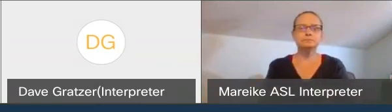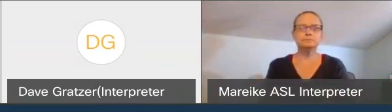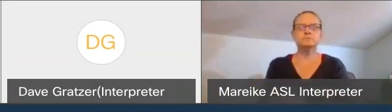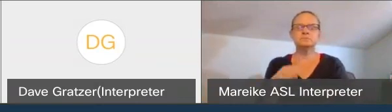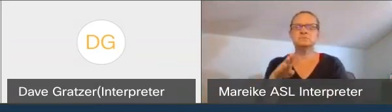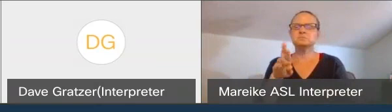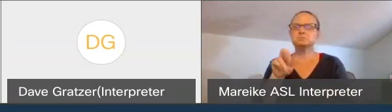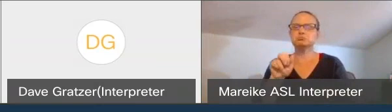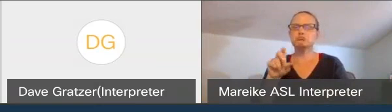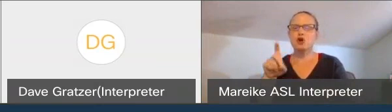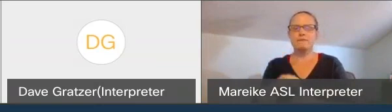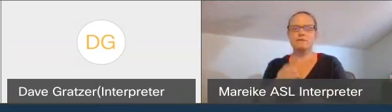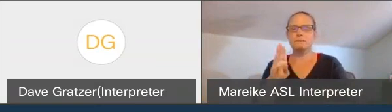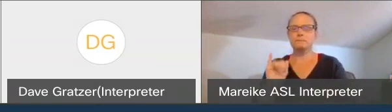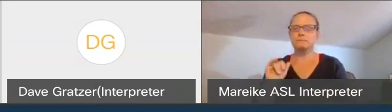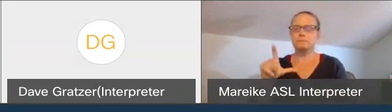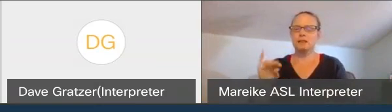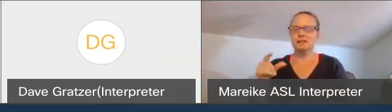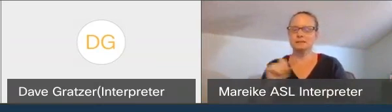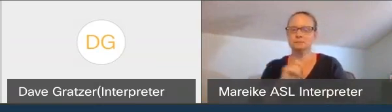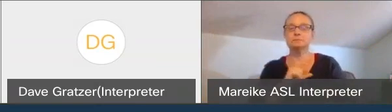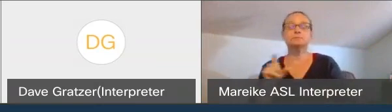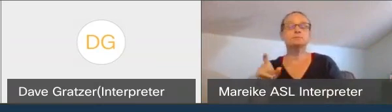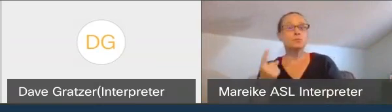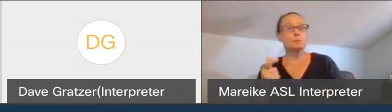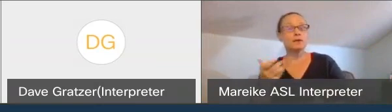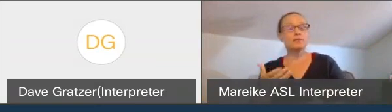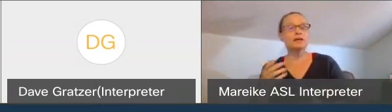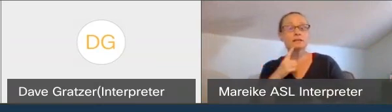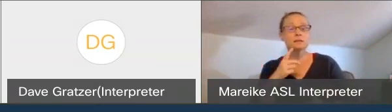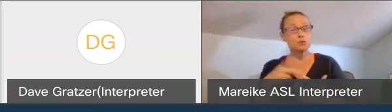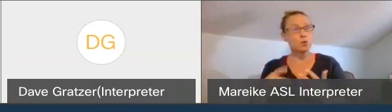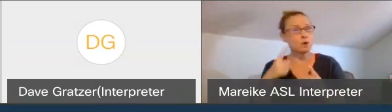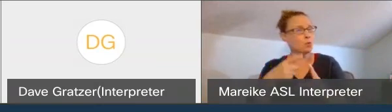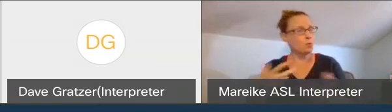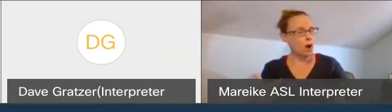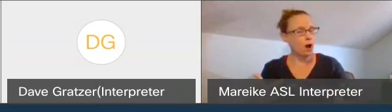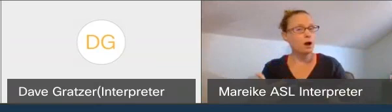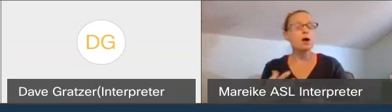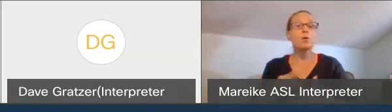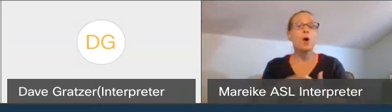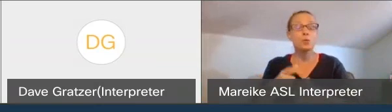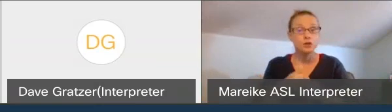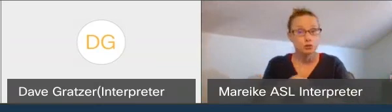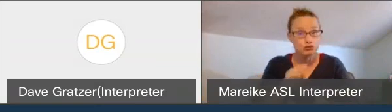Um, one big thing is, "What is the goal of the program? "What are you going to track and how is it important